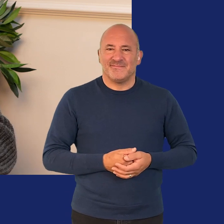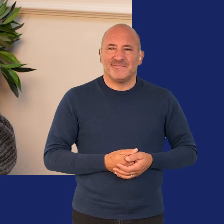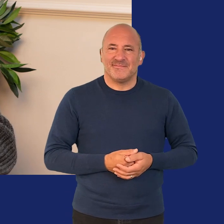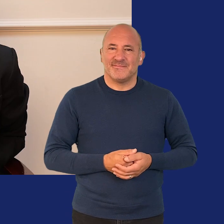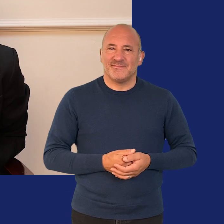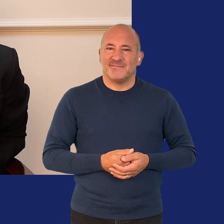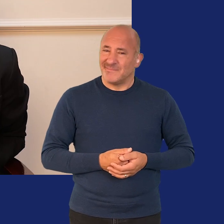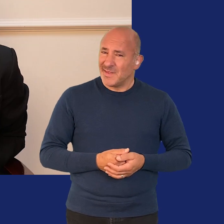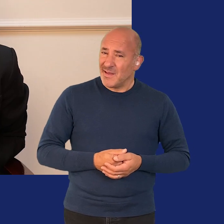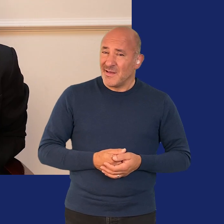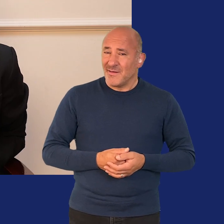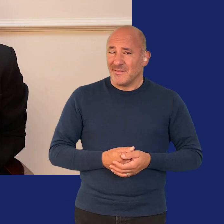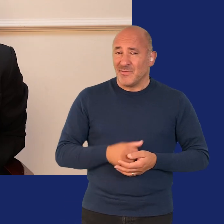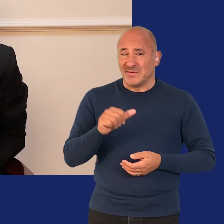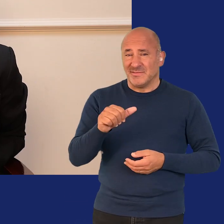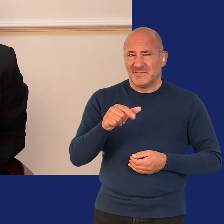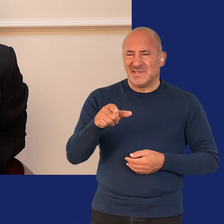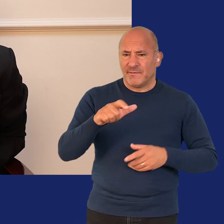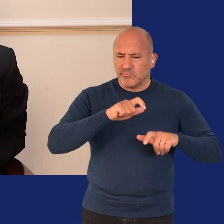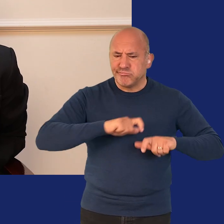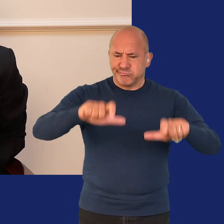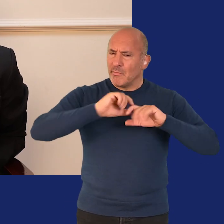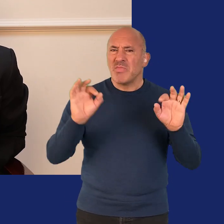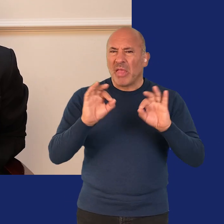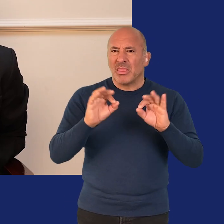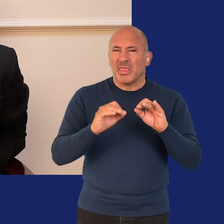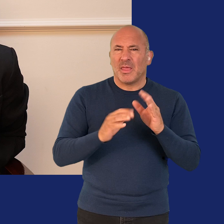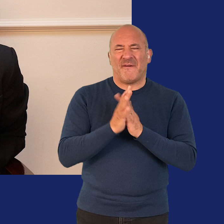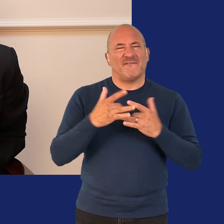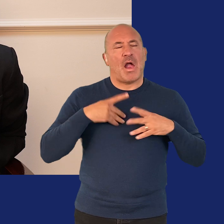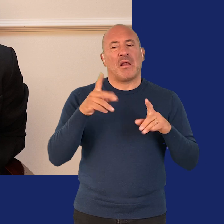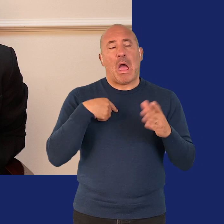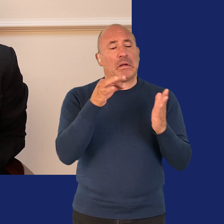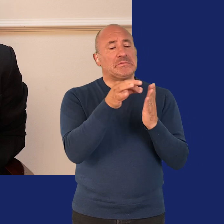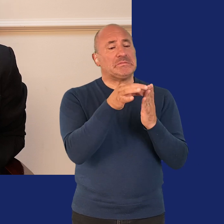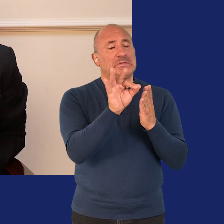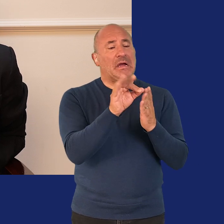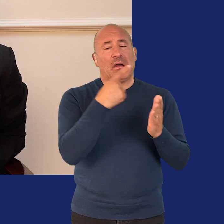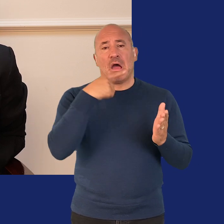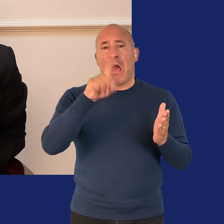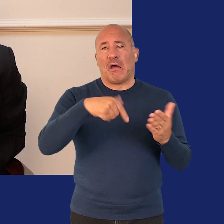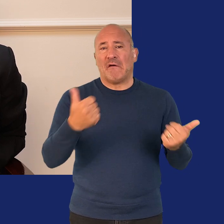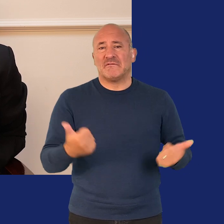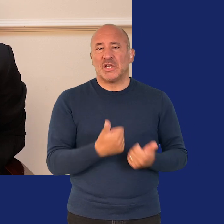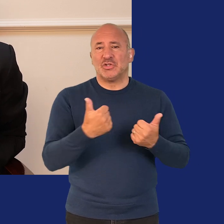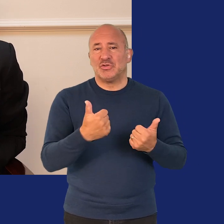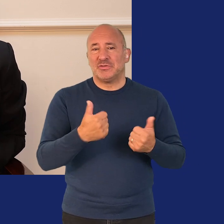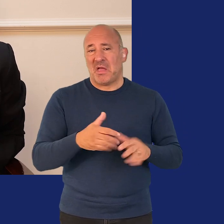Jess: Yeah. I, I think if it's, if it's not a continuous process, for me, it feels a little bit like a tick box. Josh: Mm-hmm. Jess: Because you've gone, oh, I've done that.